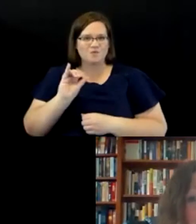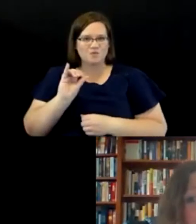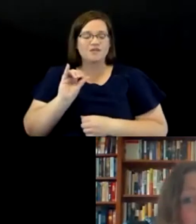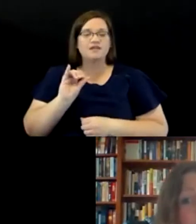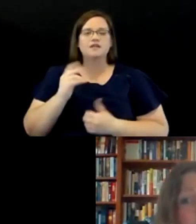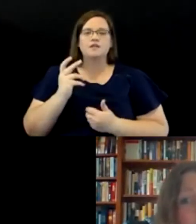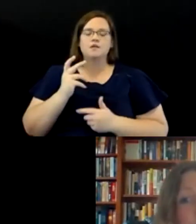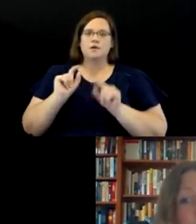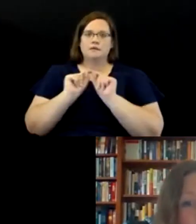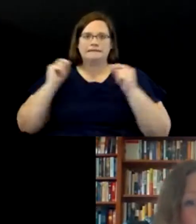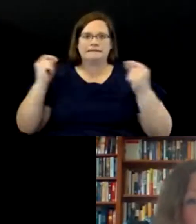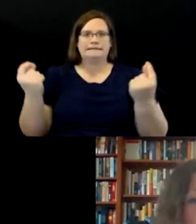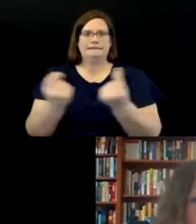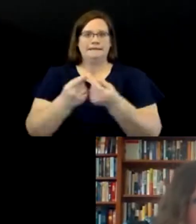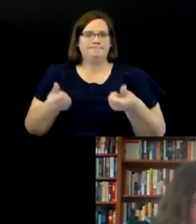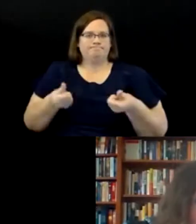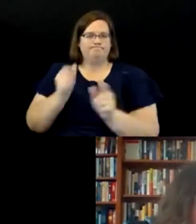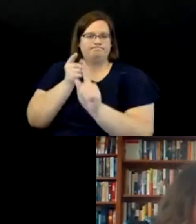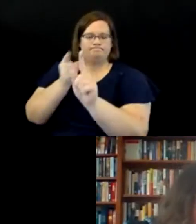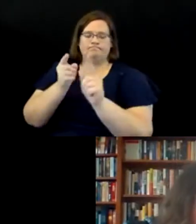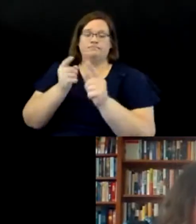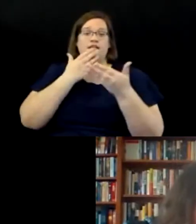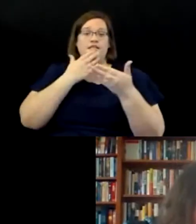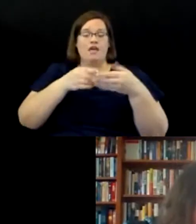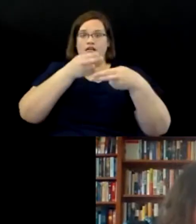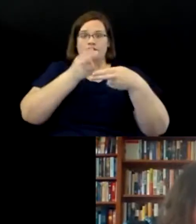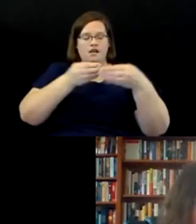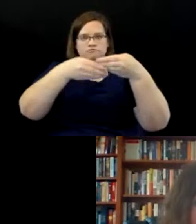effort, and there are so many people to thank for their tireless efforts on this front.